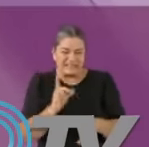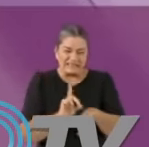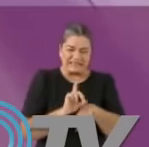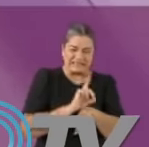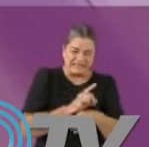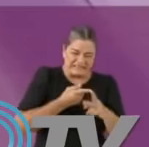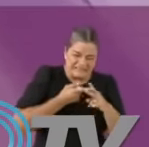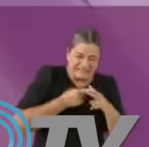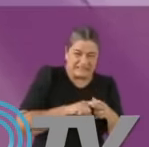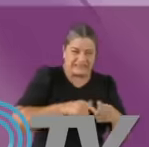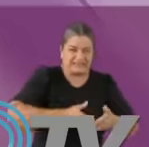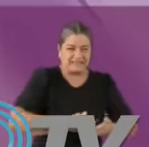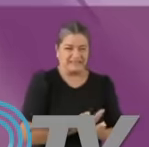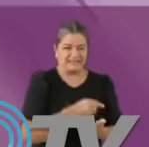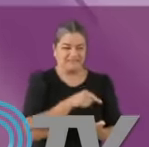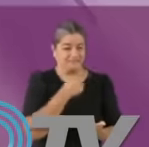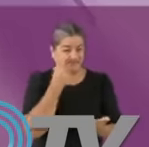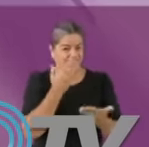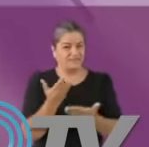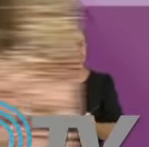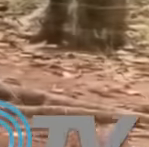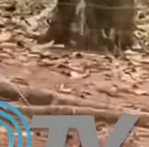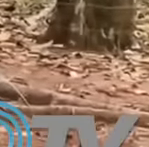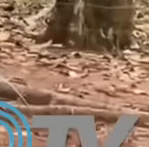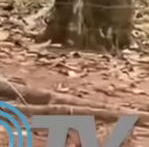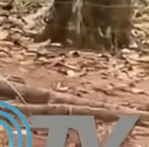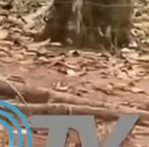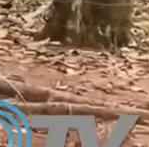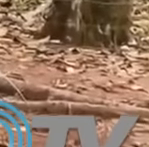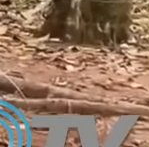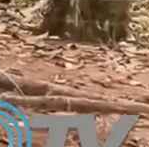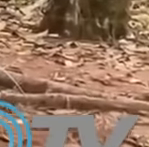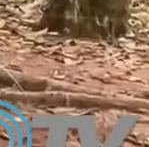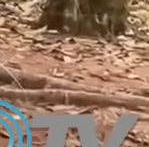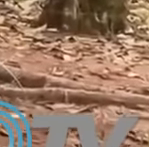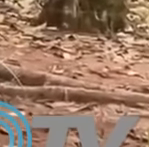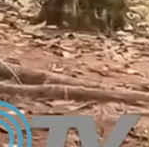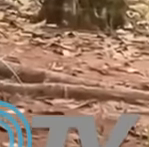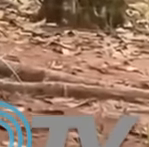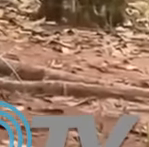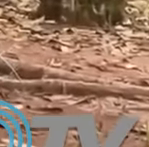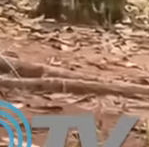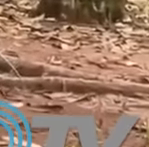and the president of Mexico has said that he will be very attentive to